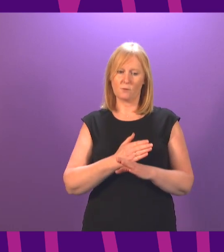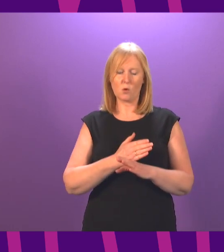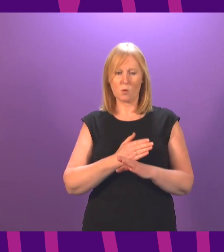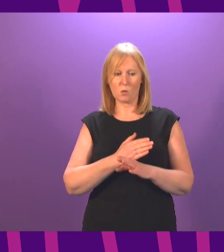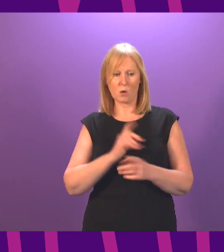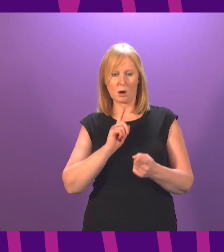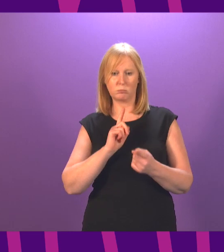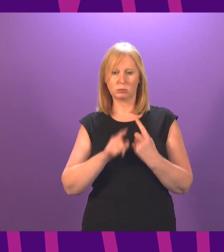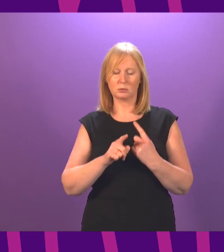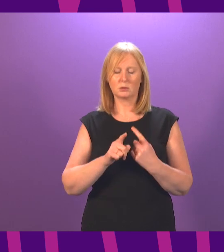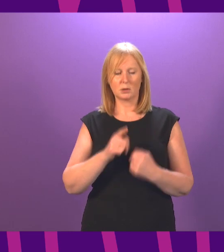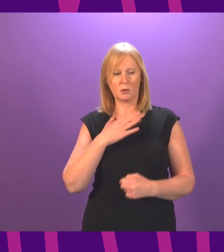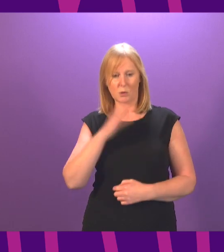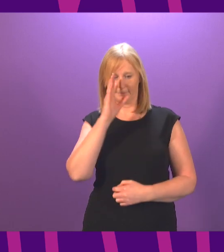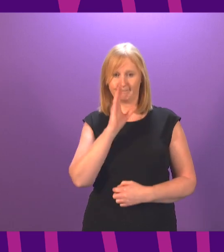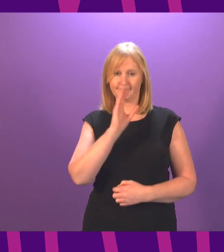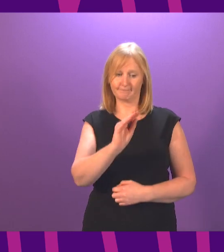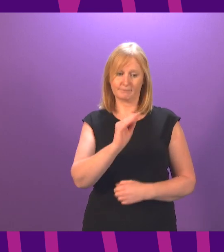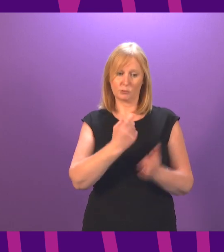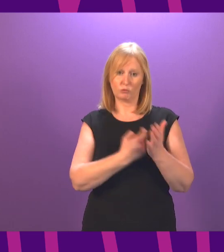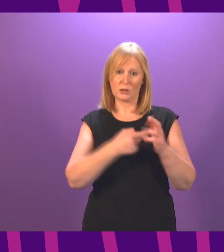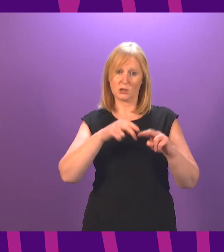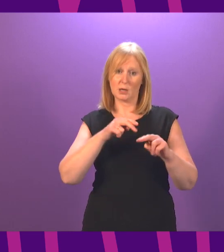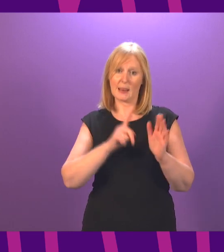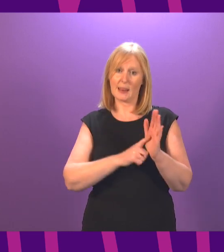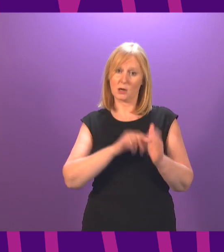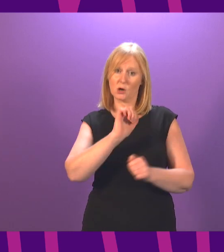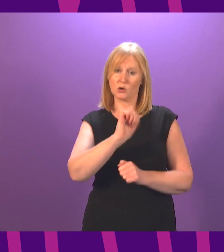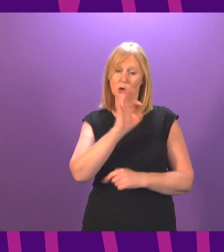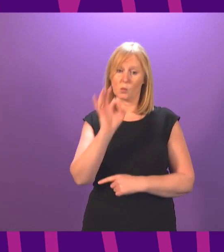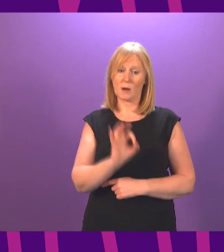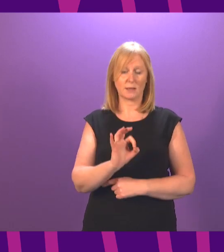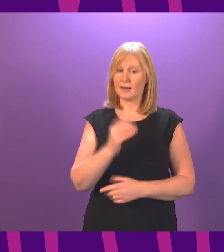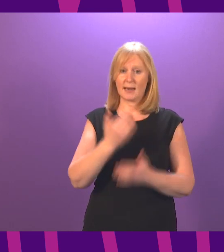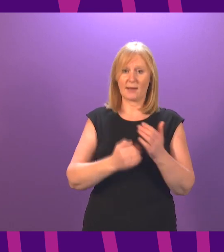I will clear up something from Richard Leonard’s question. I did not say that the guidance